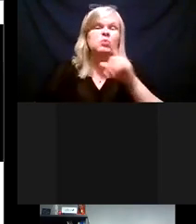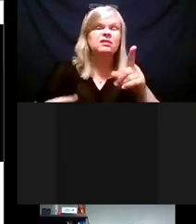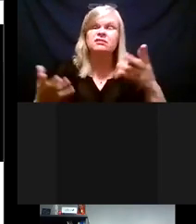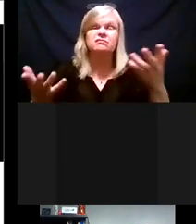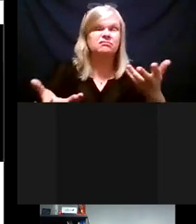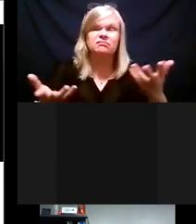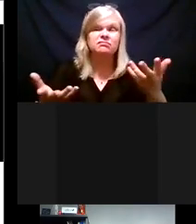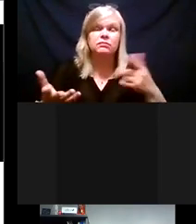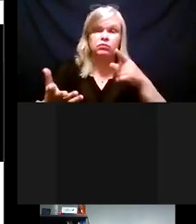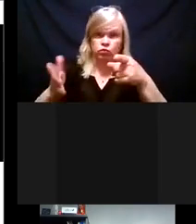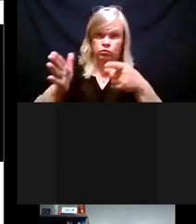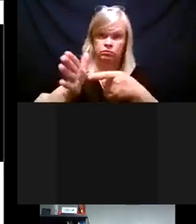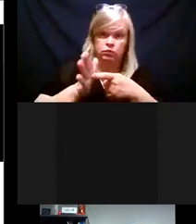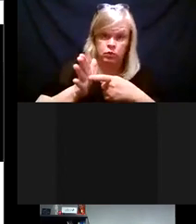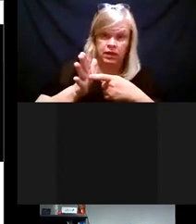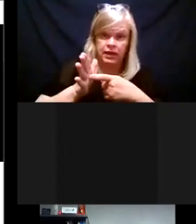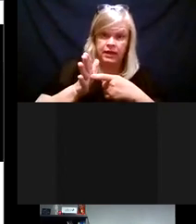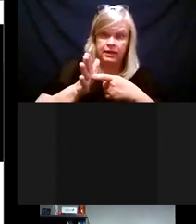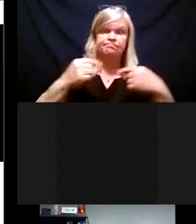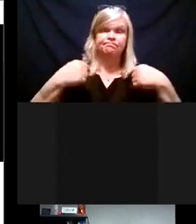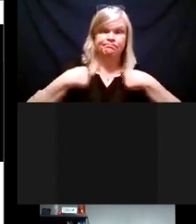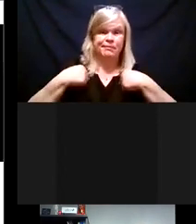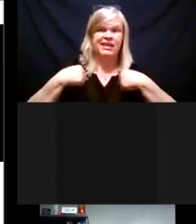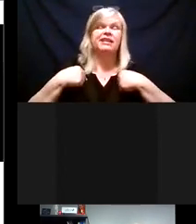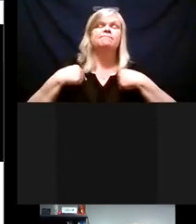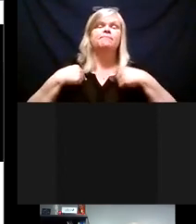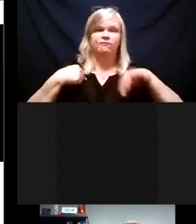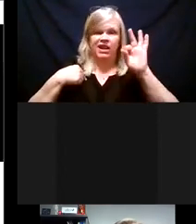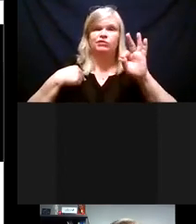REQUIRED TO REGISTER AS A SEX OFFENDER IT'S USUALLY FOR A